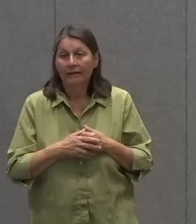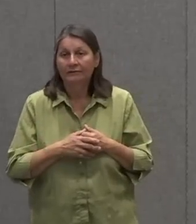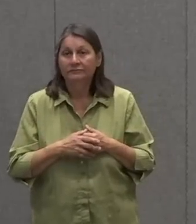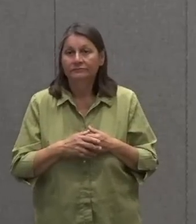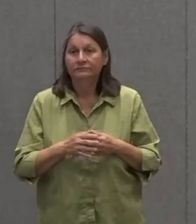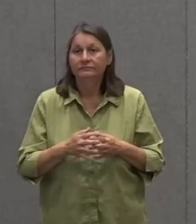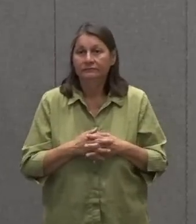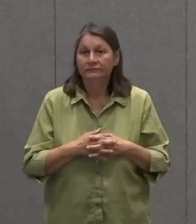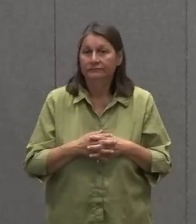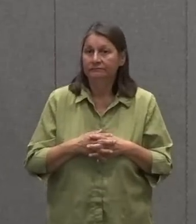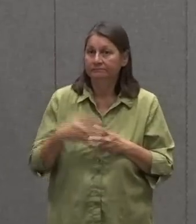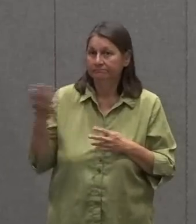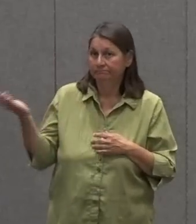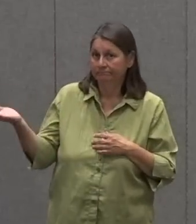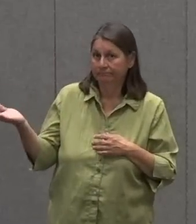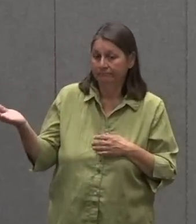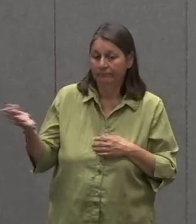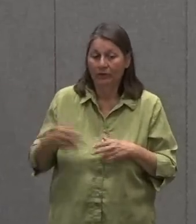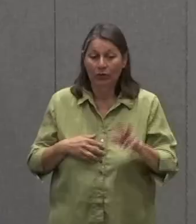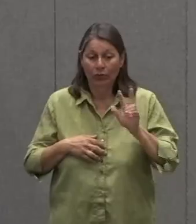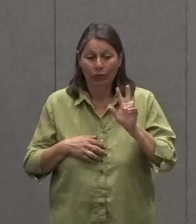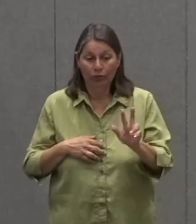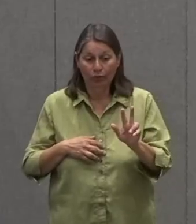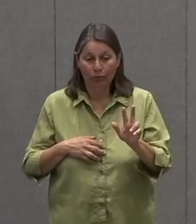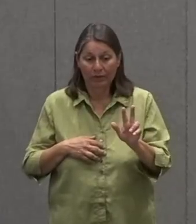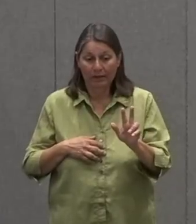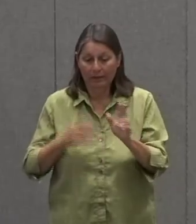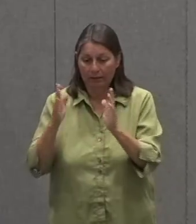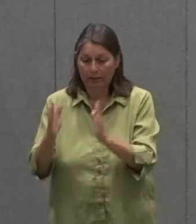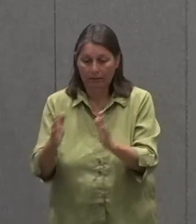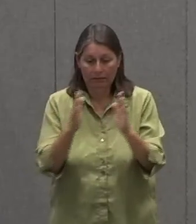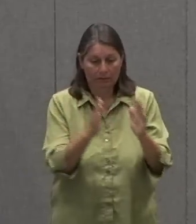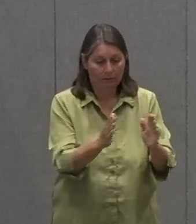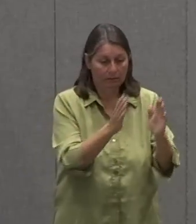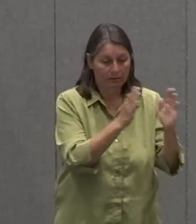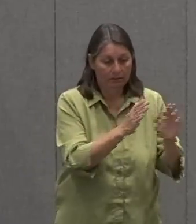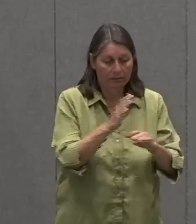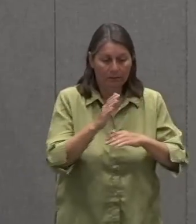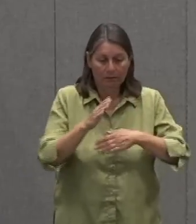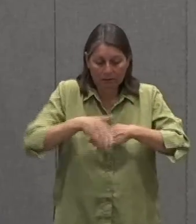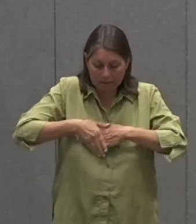to make three equal flaps, or as close to equal as you can.